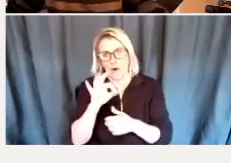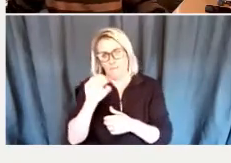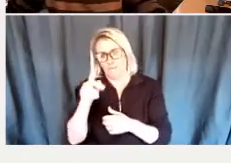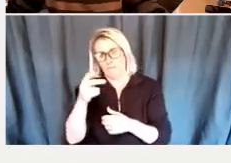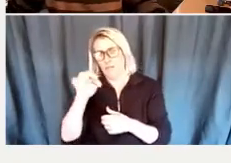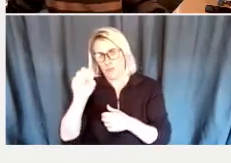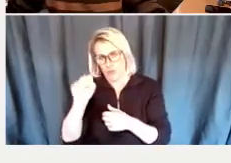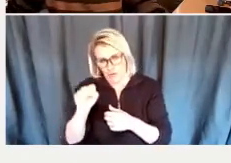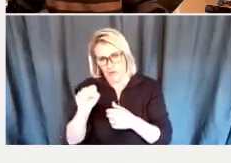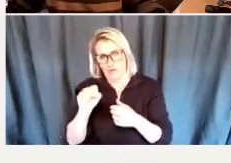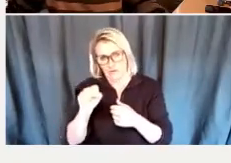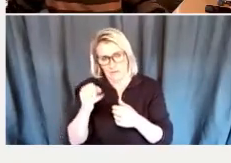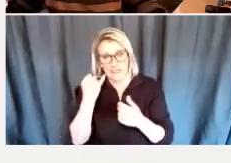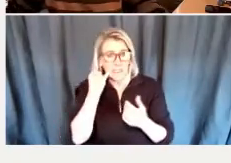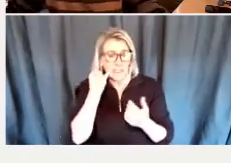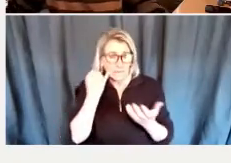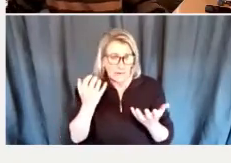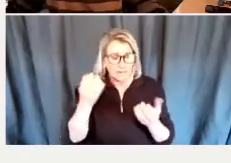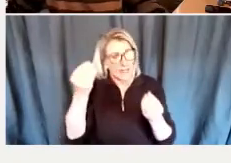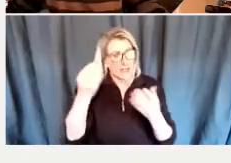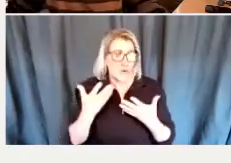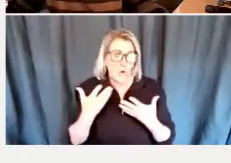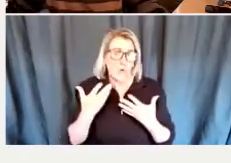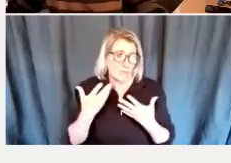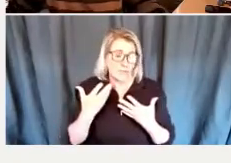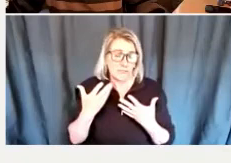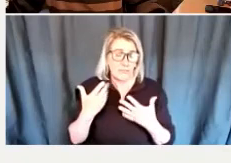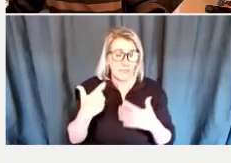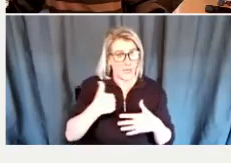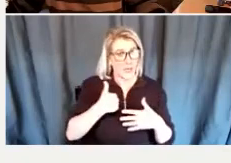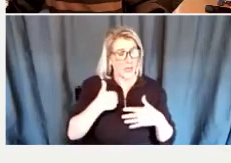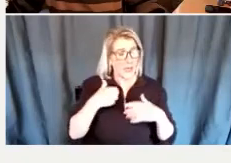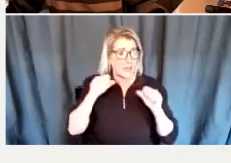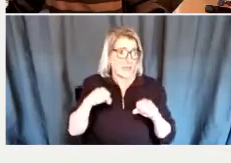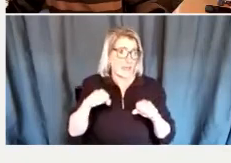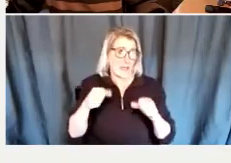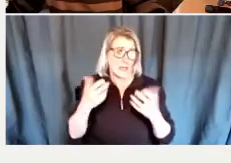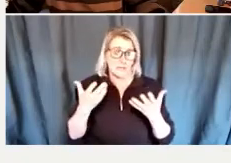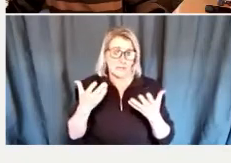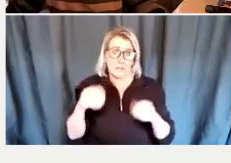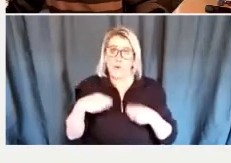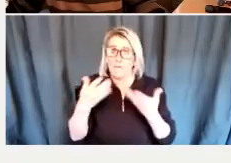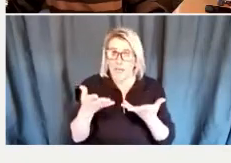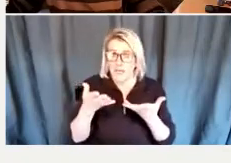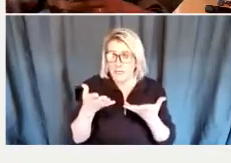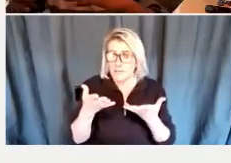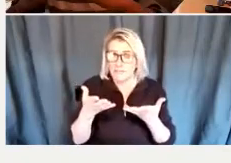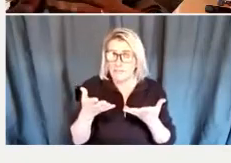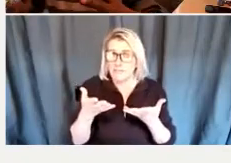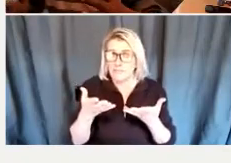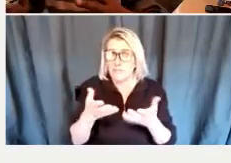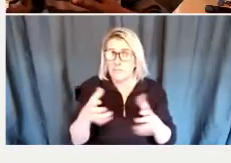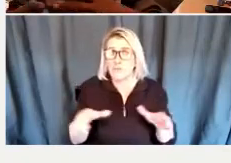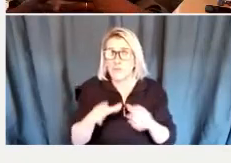14:47:35 let us know, I can guide you to do that but it's not required to use it. It's